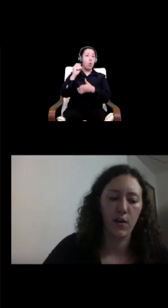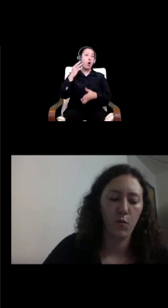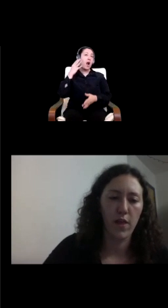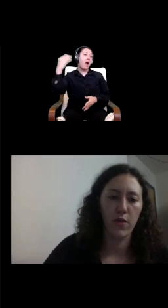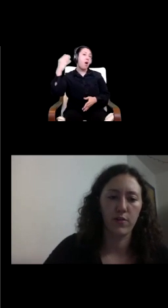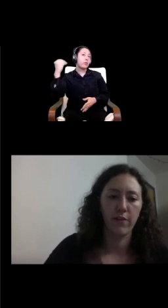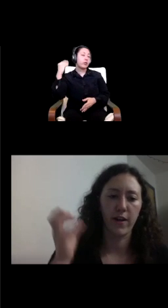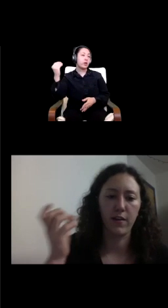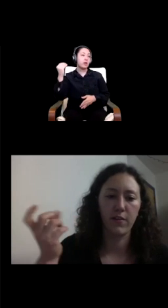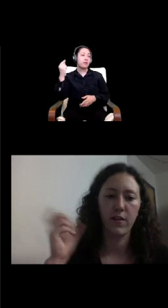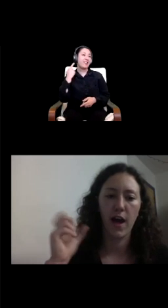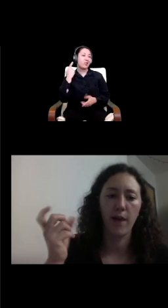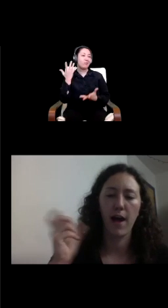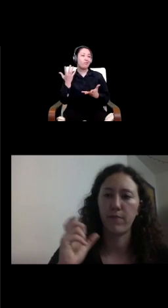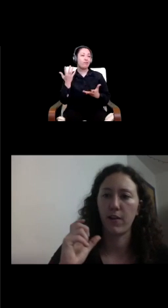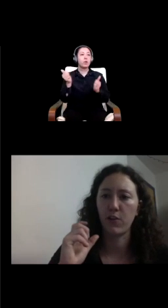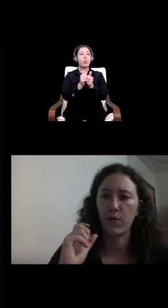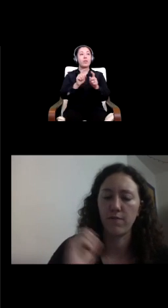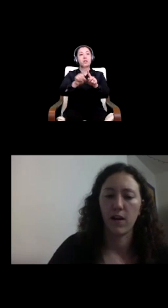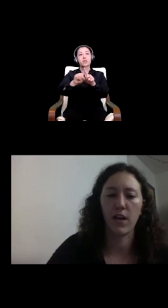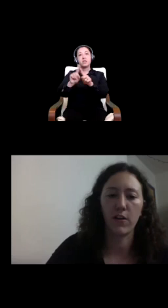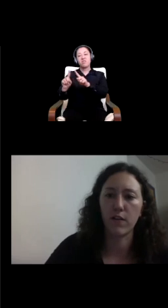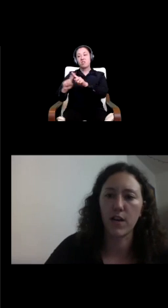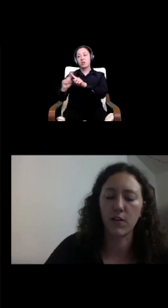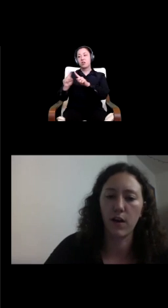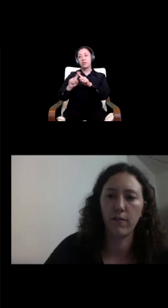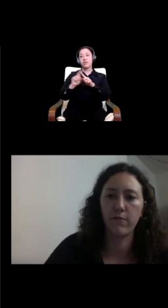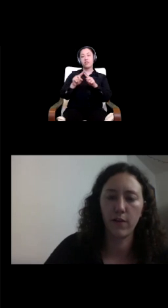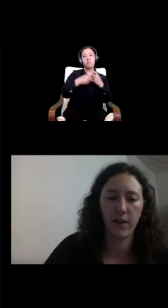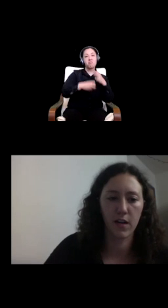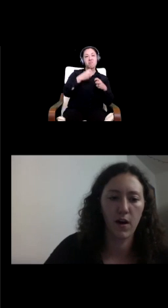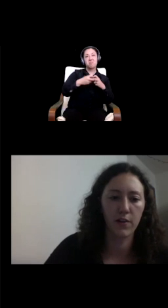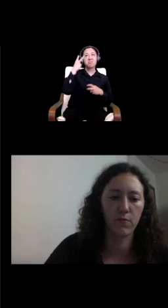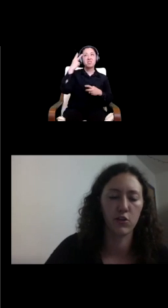with those different abnormalities we see varying degrees of hearing loss which can